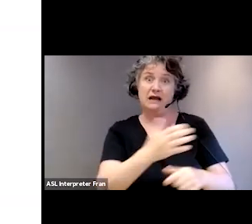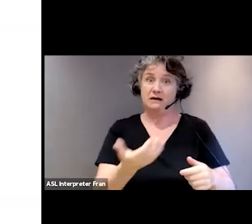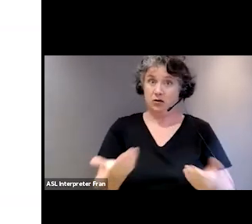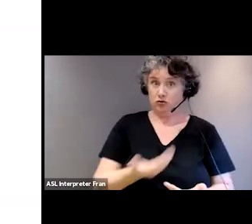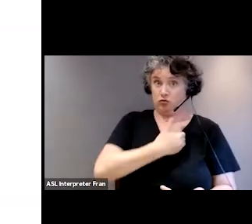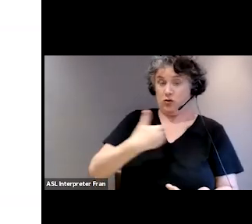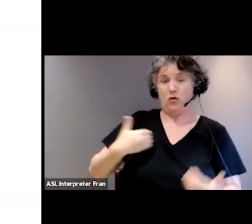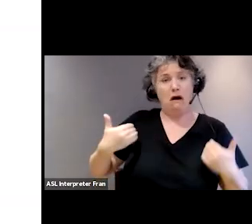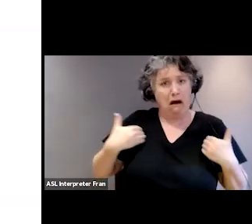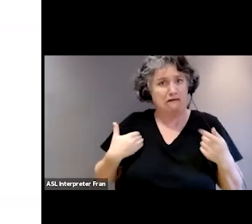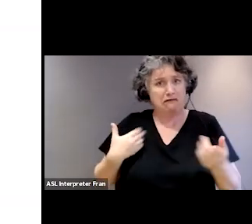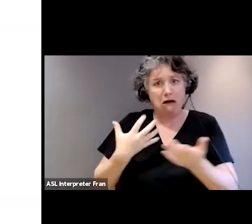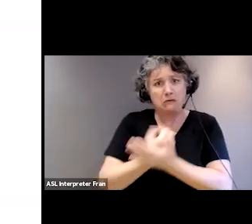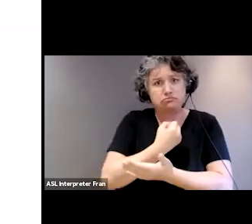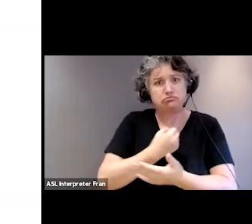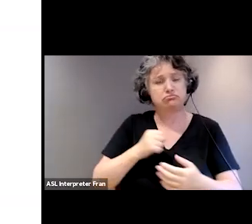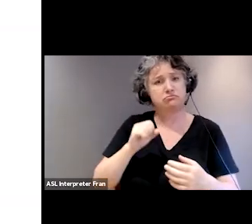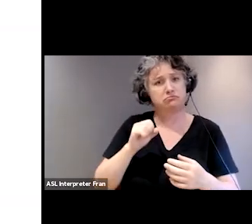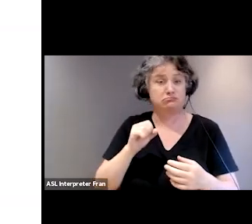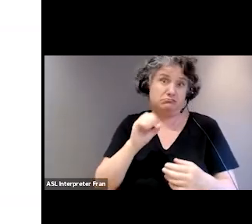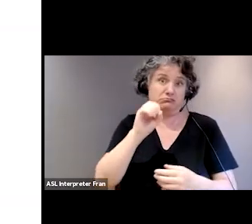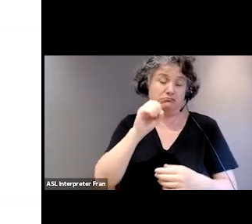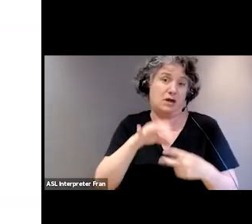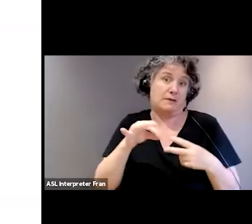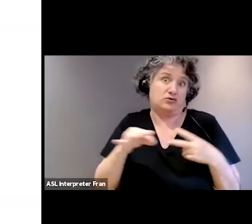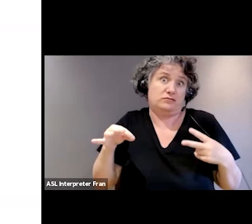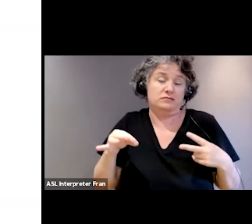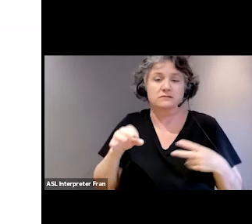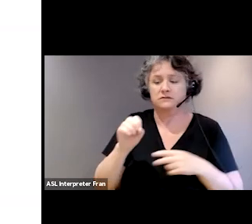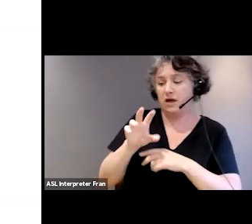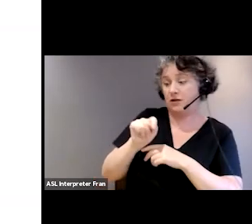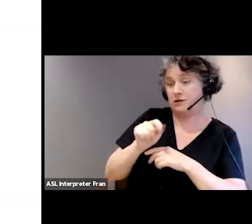any signs or symptoms you should be isolating and either going to get tested or waiting